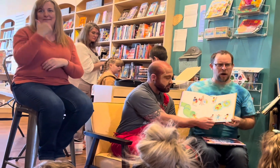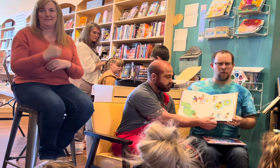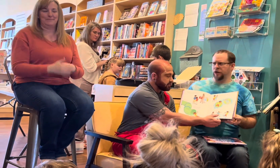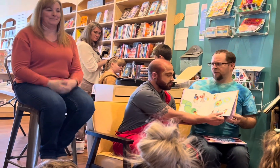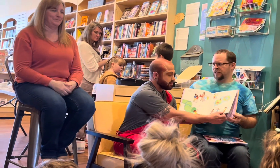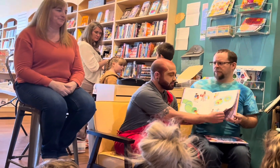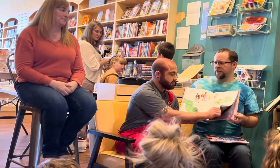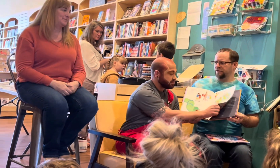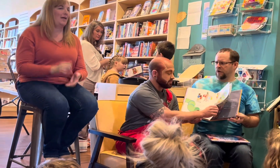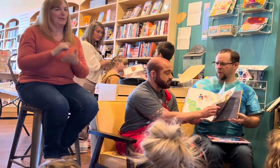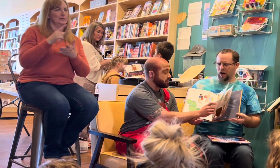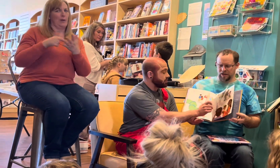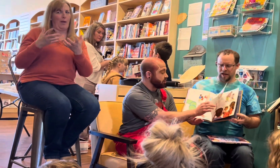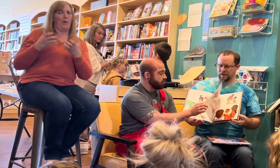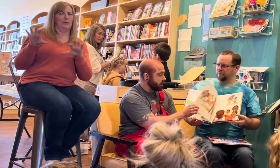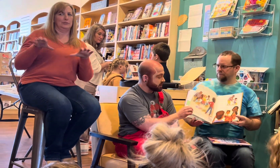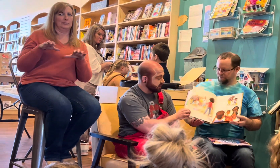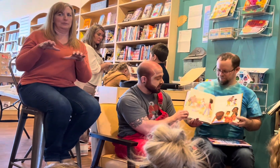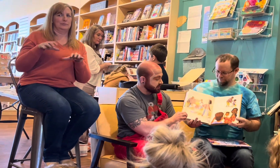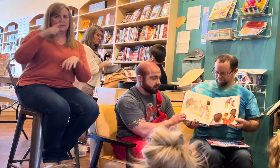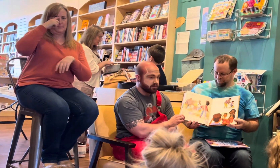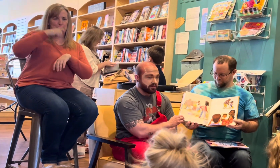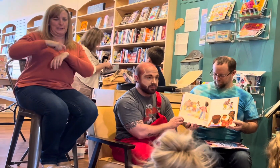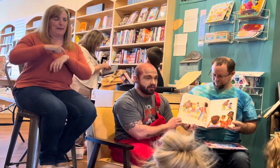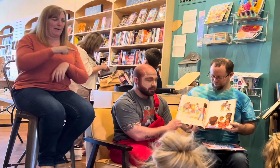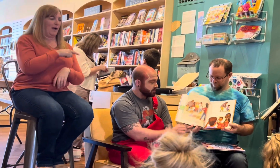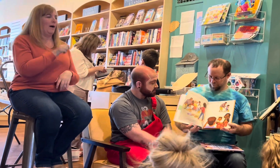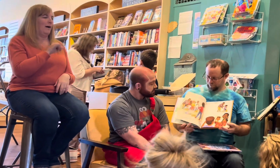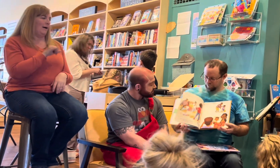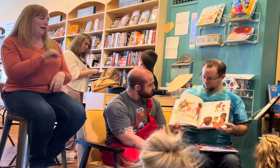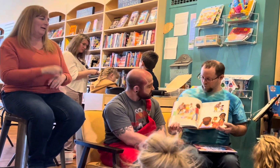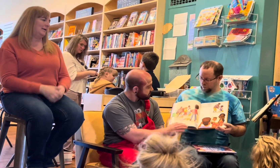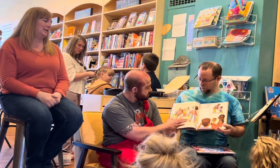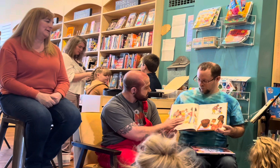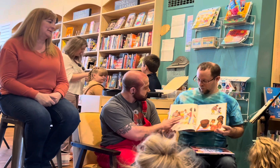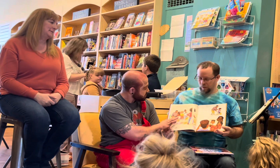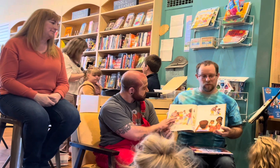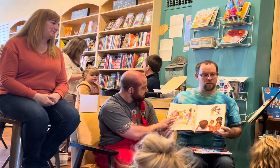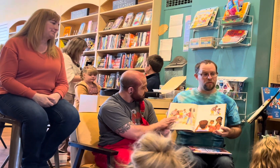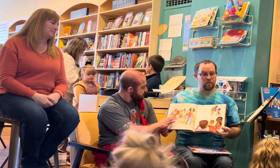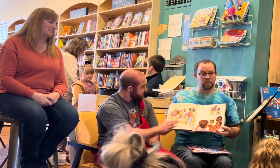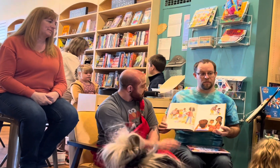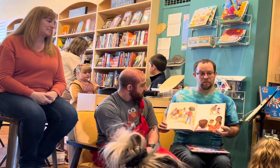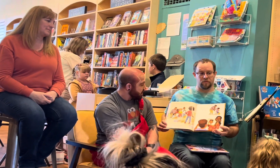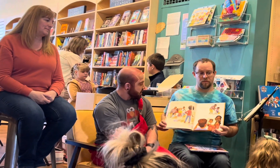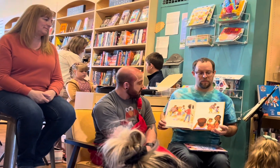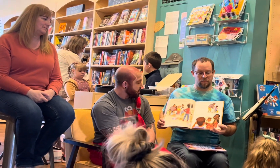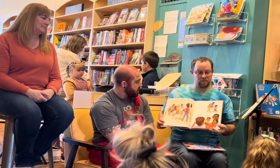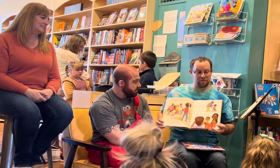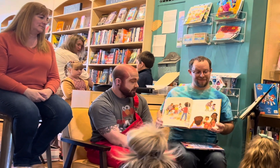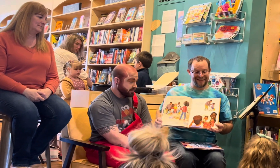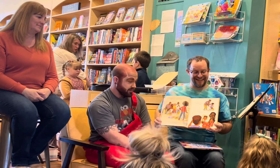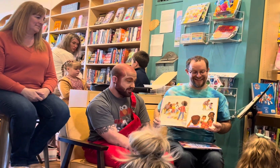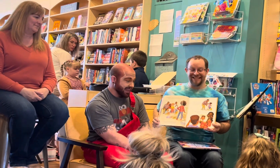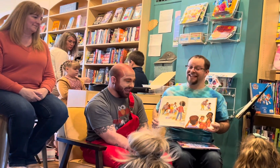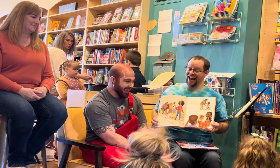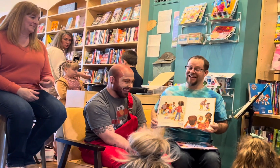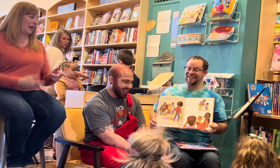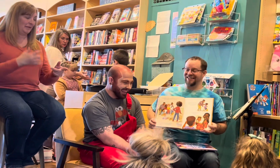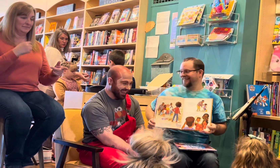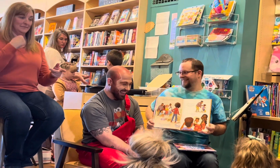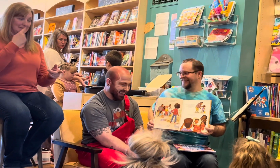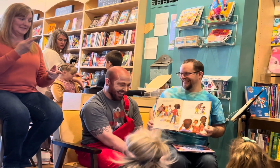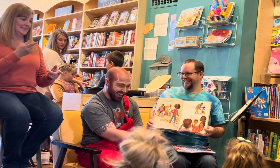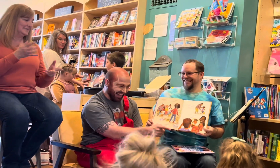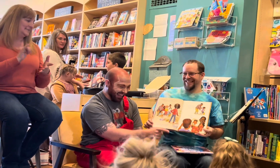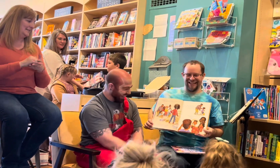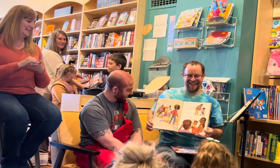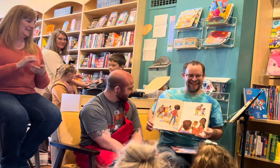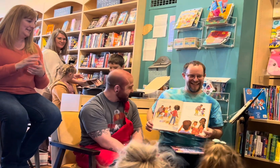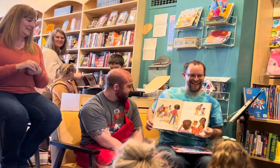I want to do this summer. Go water sliding. BUSTER: Down water slides! *children chatting inaudible* HAHA